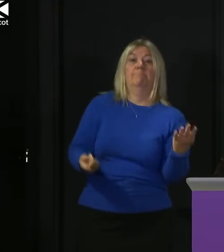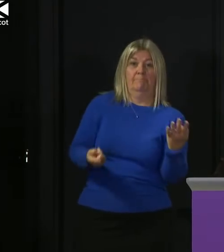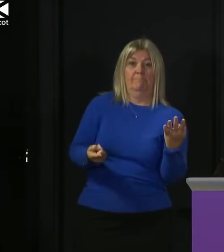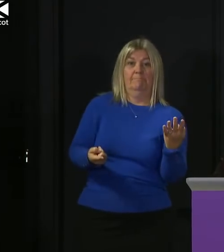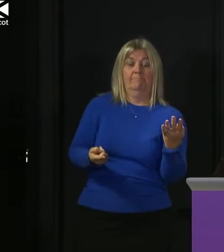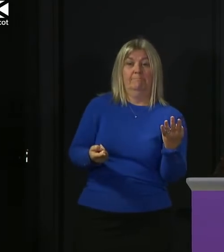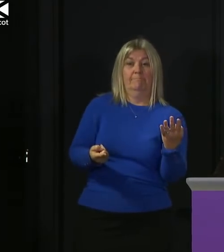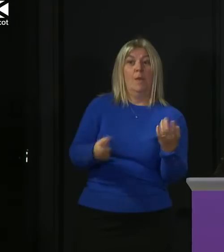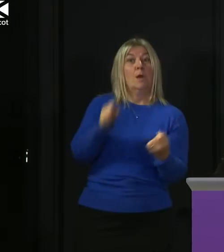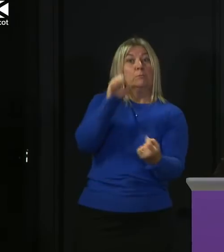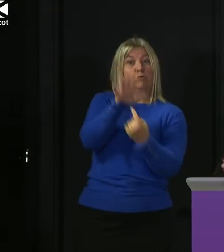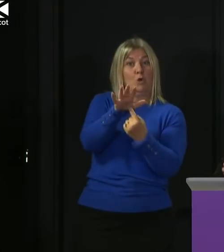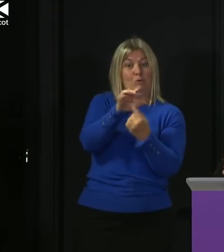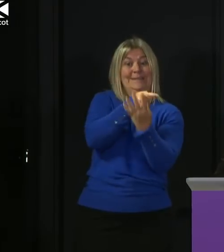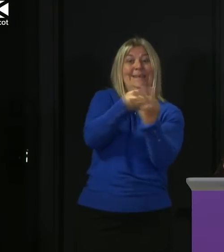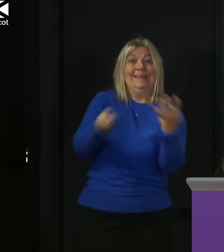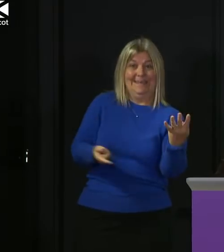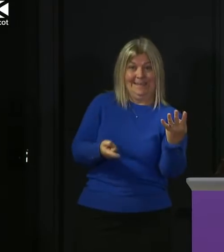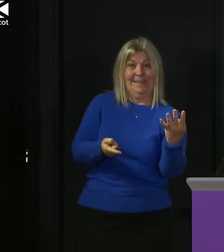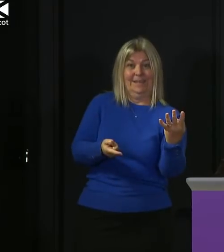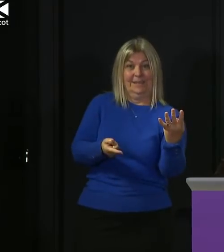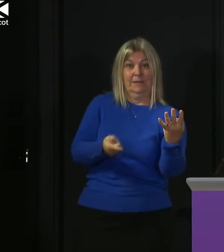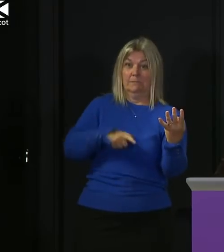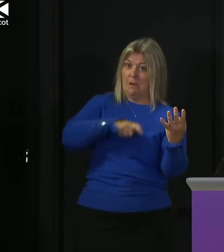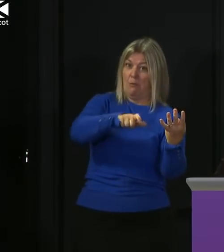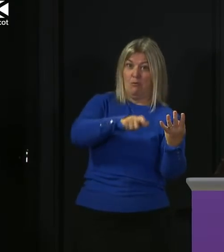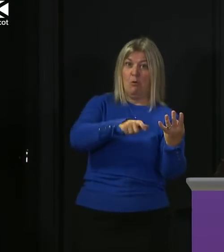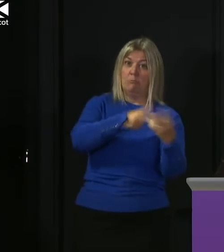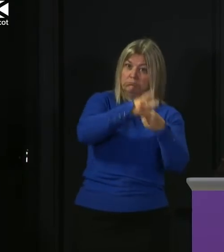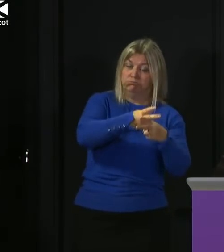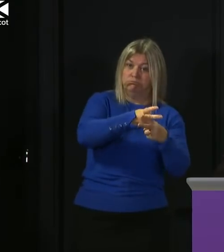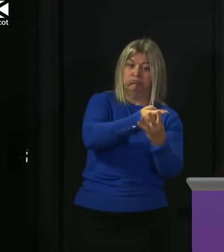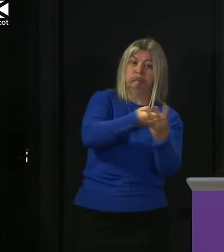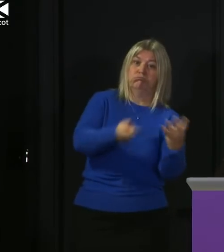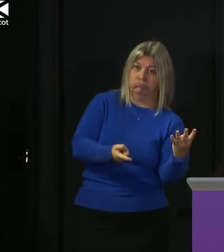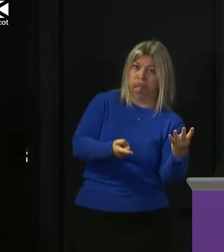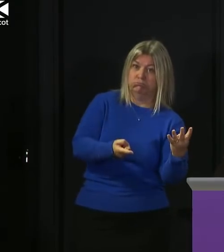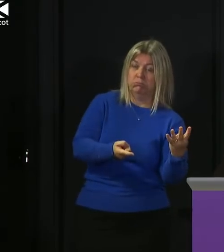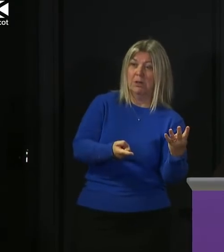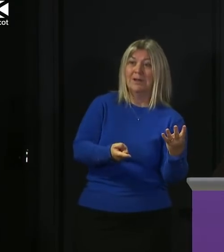things that we keep talking about to stop the virus spreading. So these are the balances and the